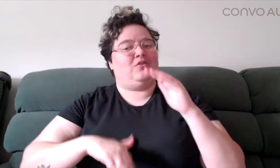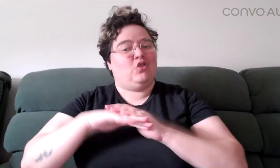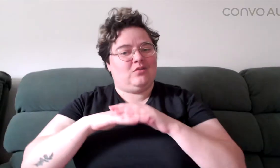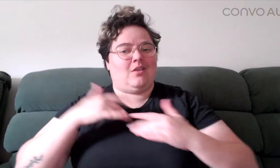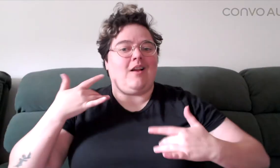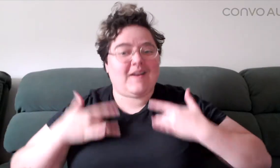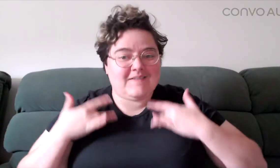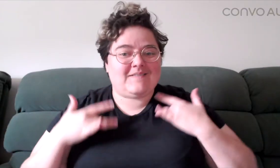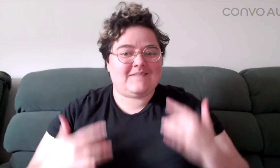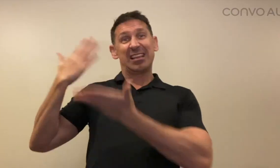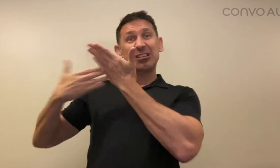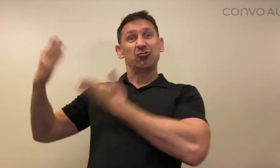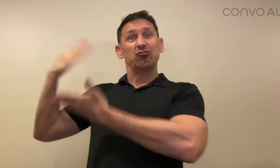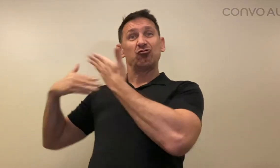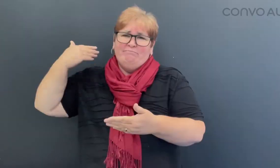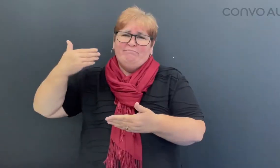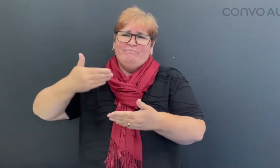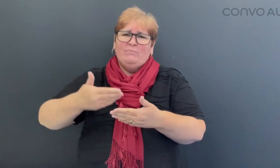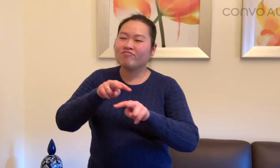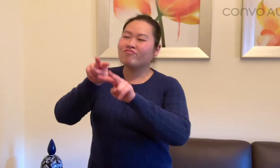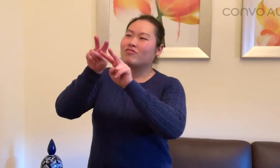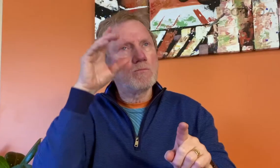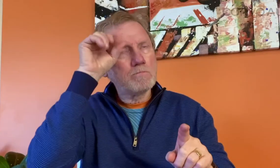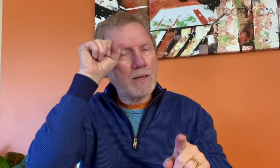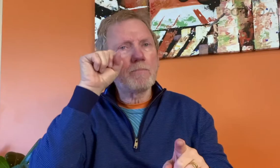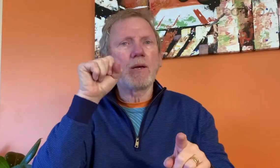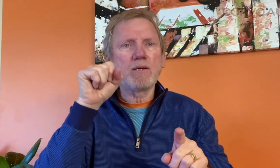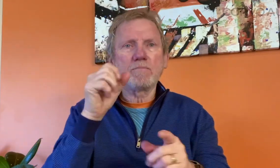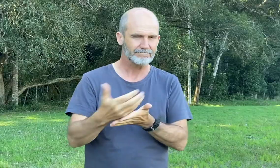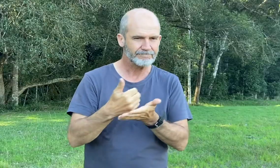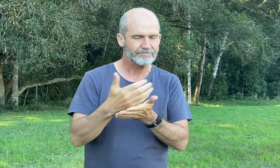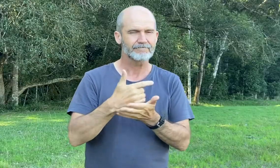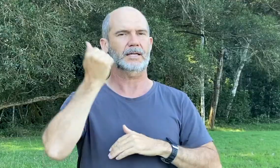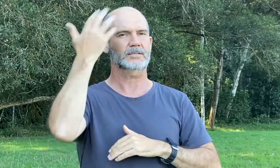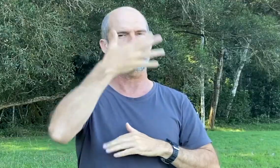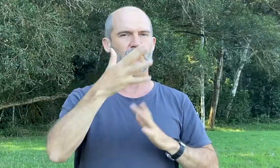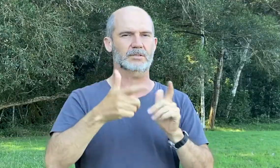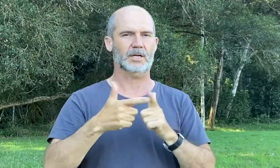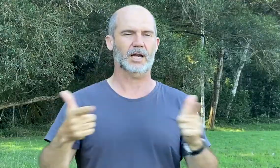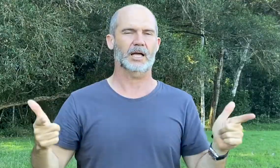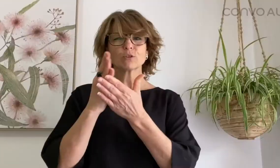our full life, reflecting on our history, preserve Indigenous Sign Languages,